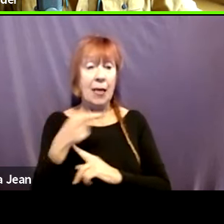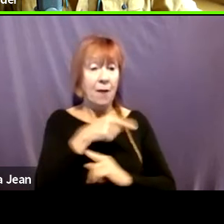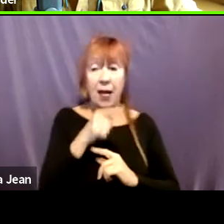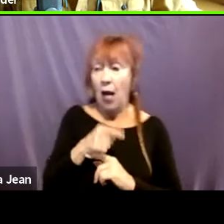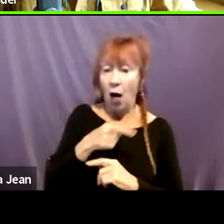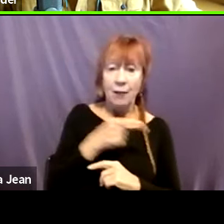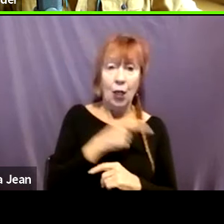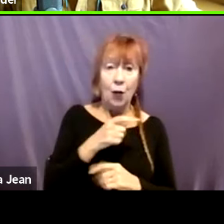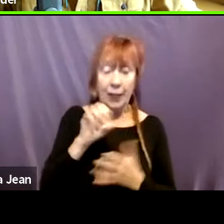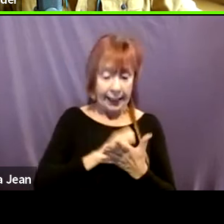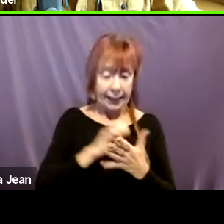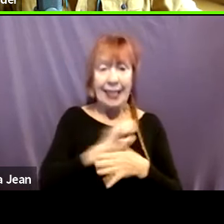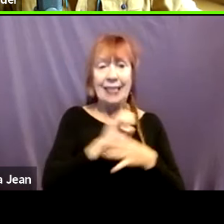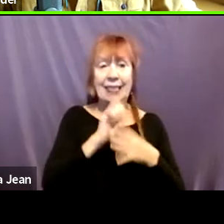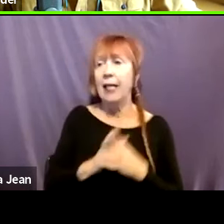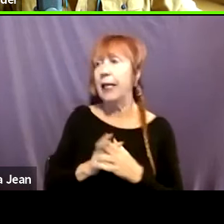You've lost the room Yeah. at that point. Yeah.